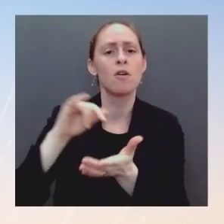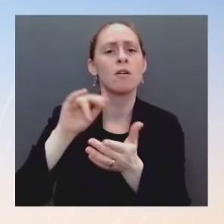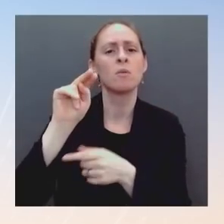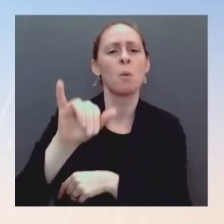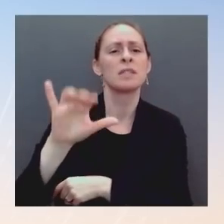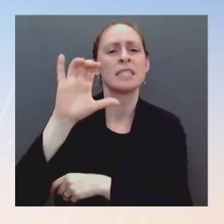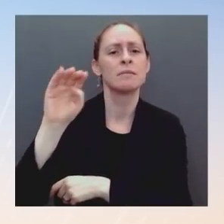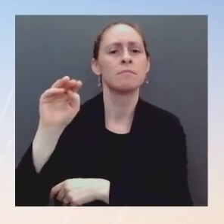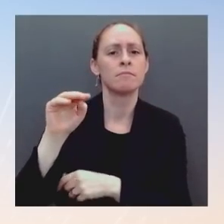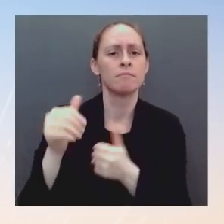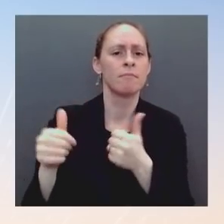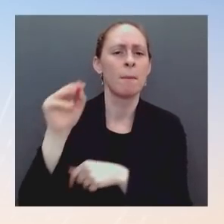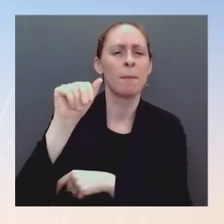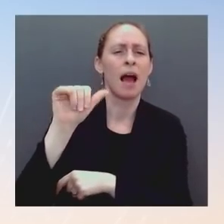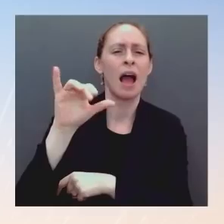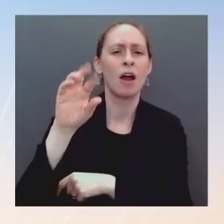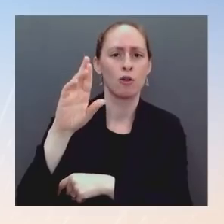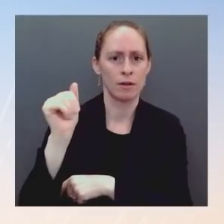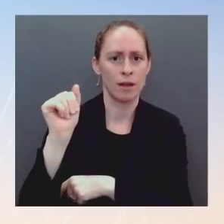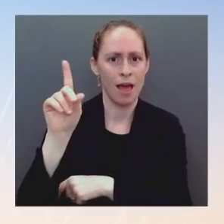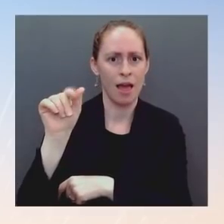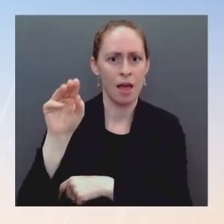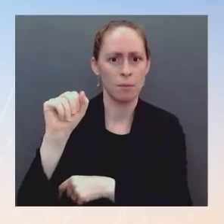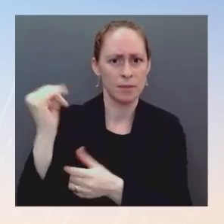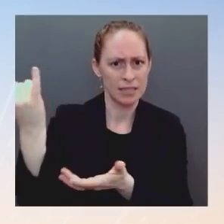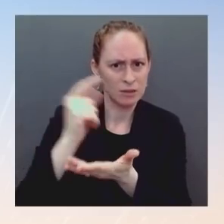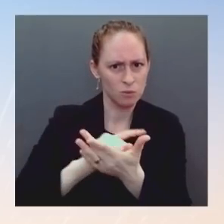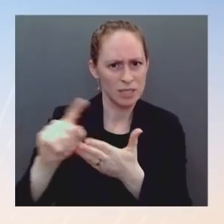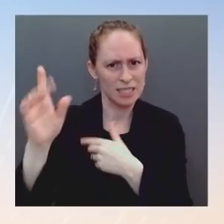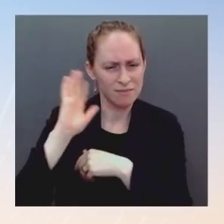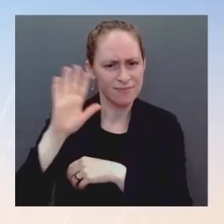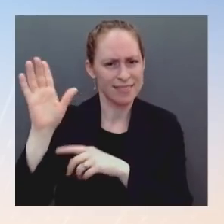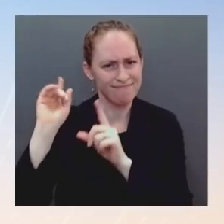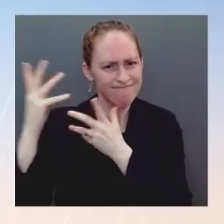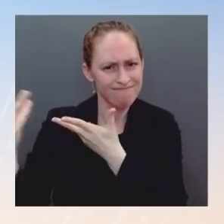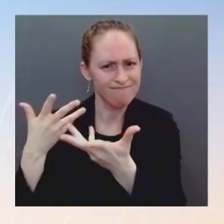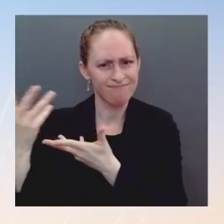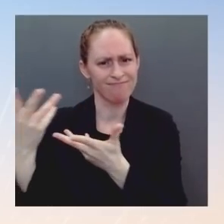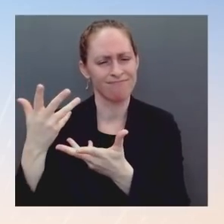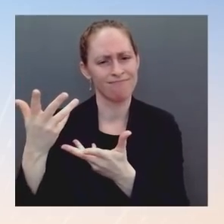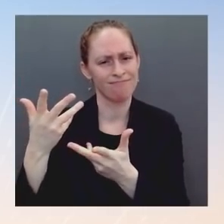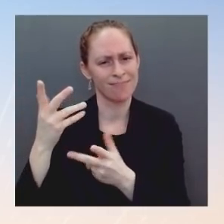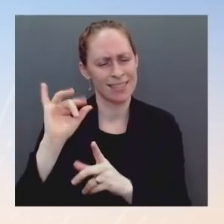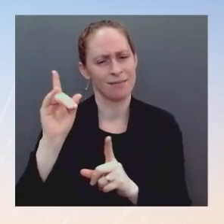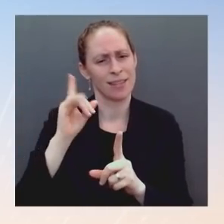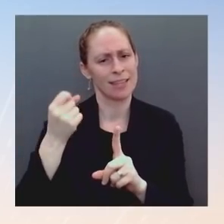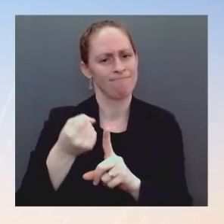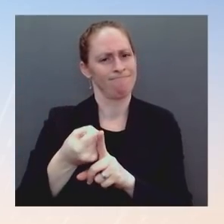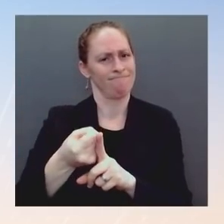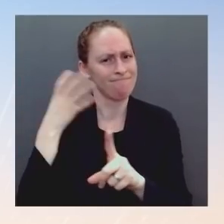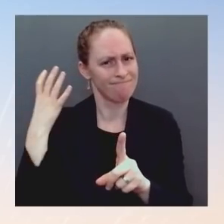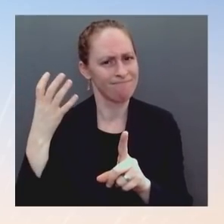for the full context. In the American Rescue Plan, there was additional funding to support local COPS programs,